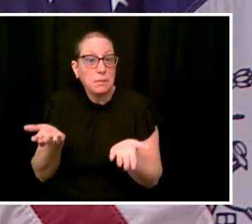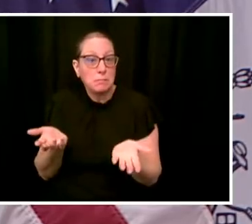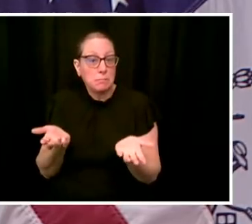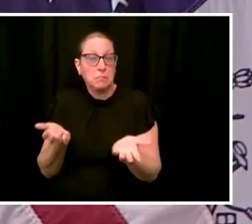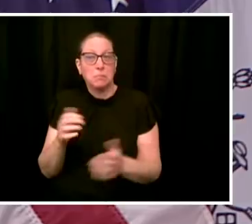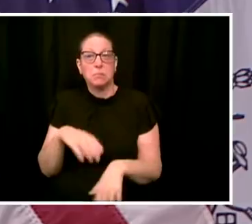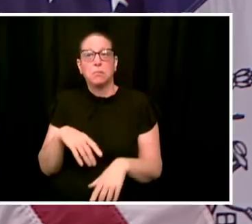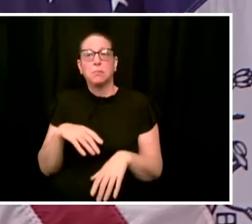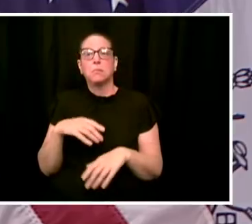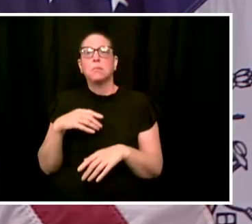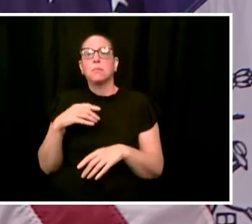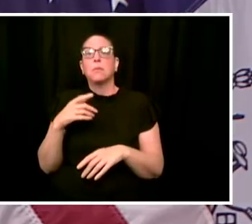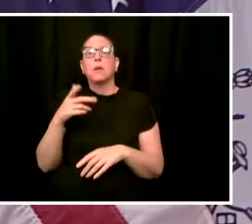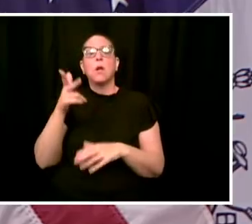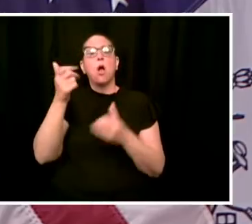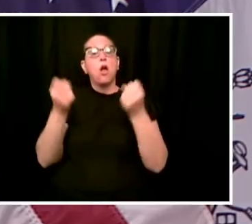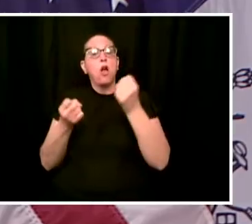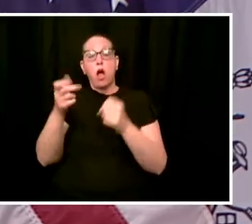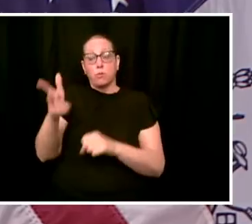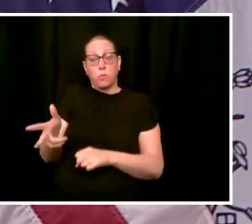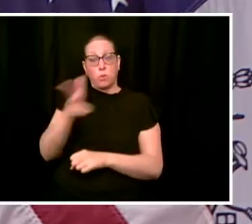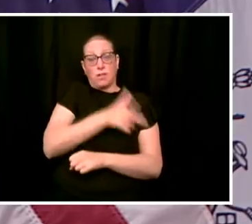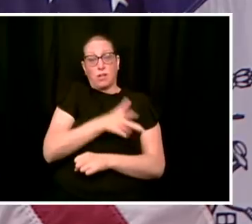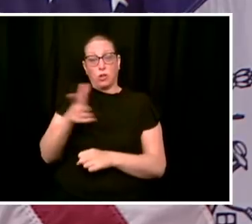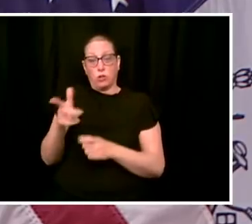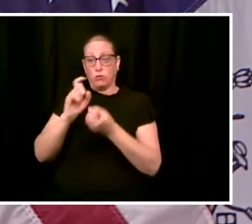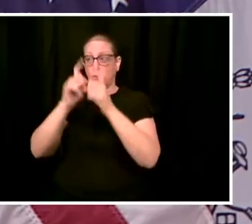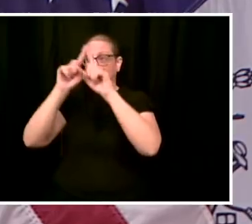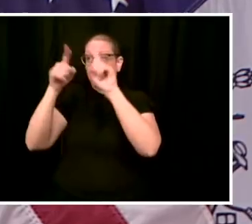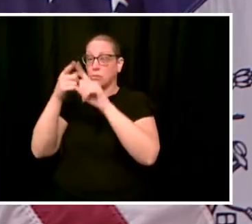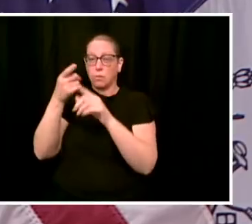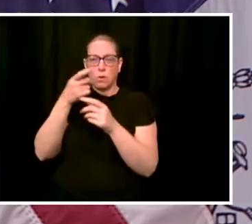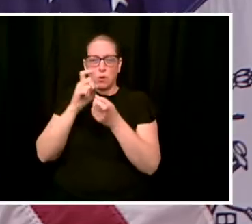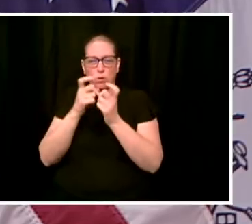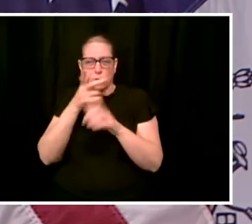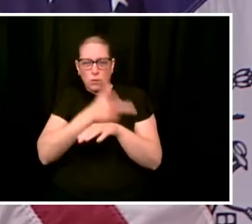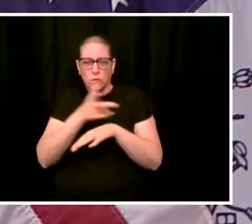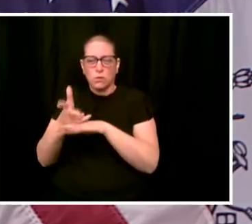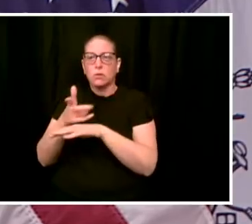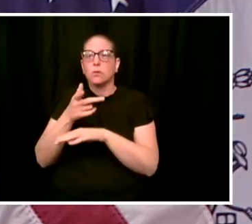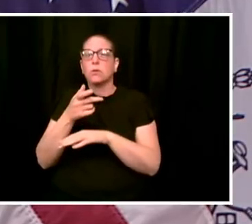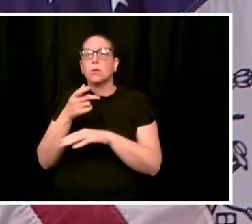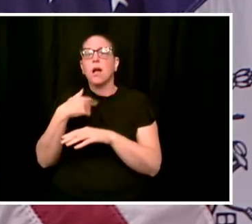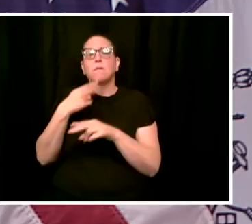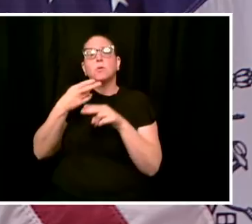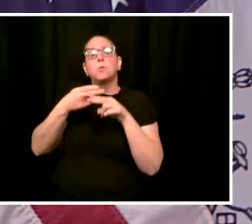GOING FOARWROFD ALL OF THE TNGHIS. YU OKNOW, I WOULD